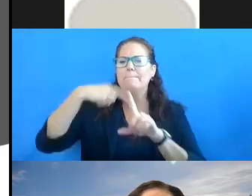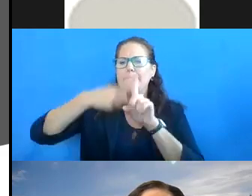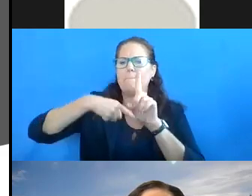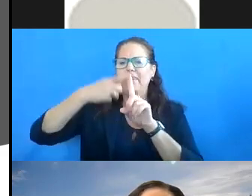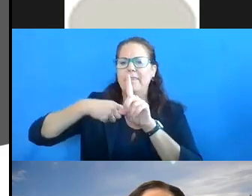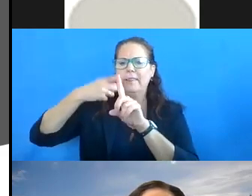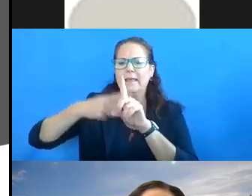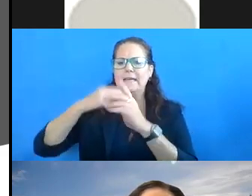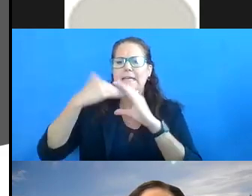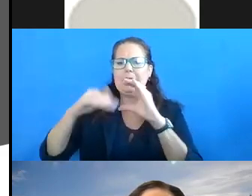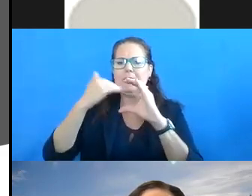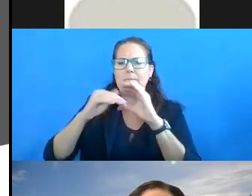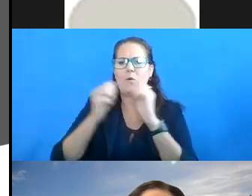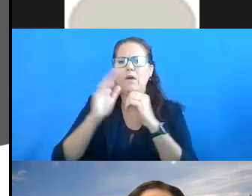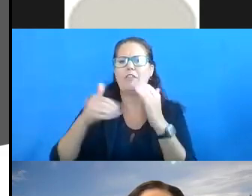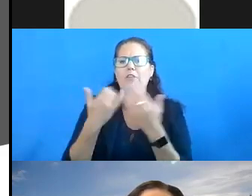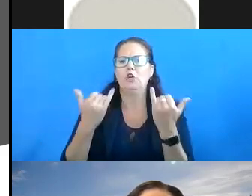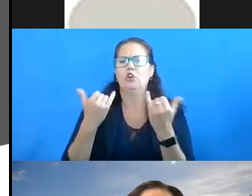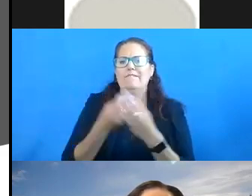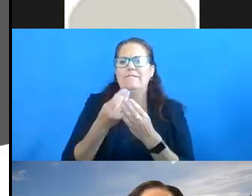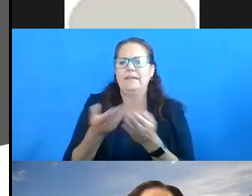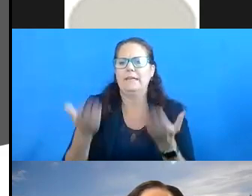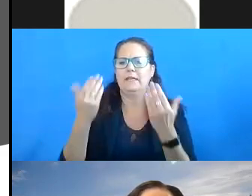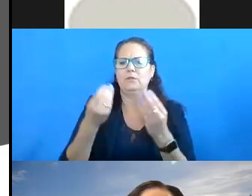email that goes out with all the current funding sources, whether it is for food security,